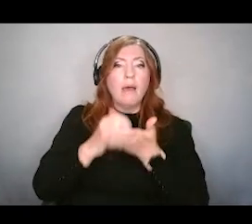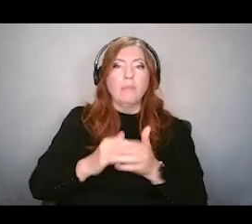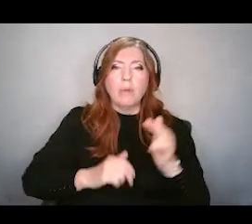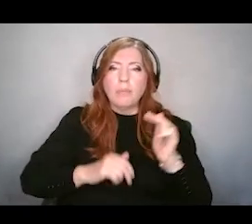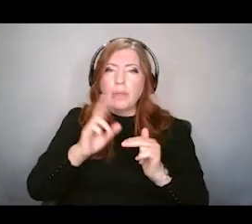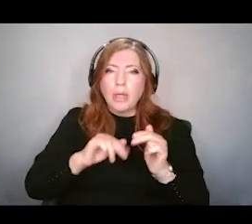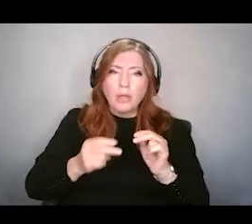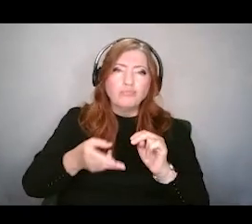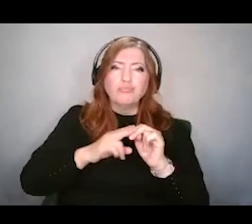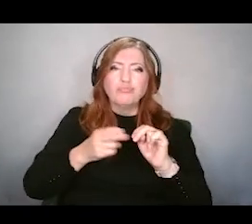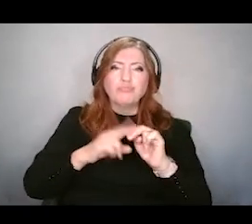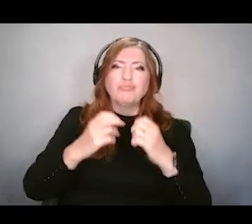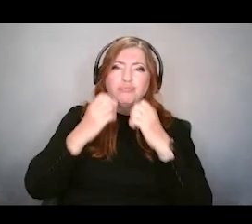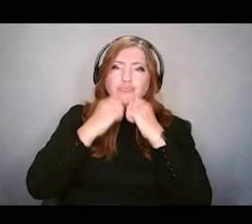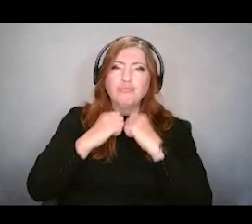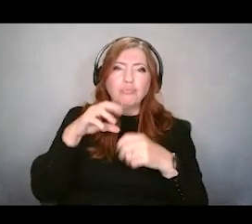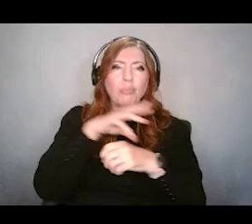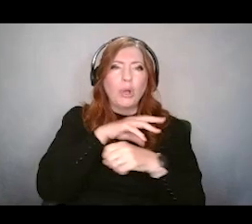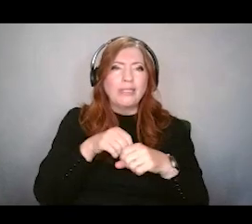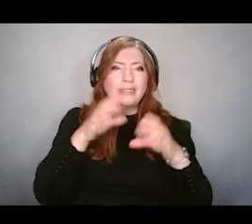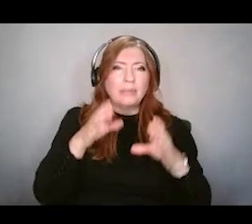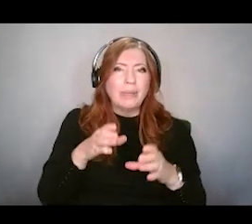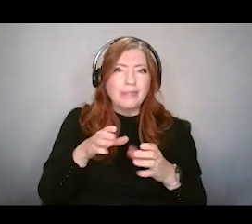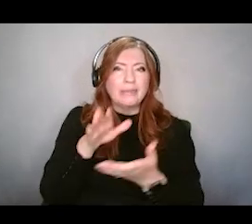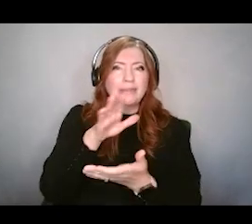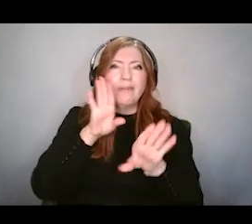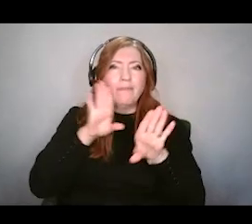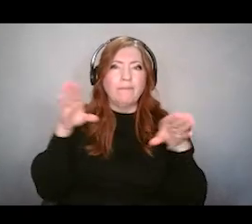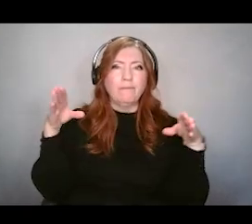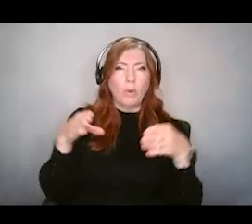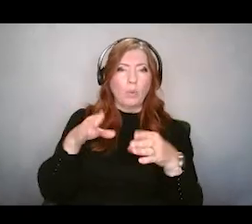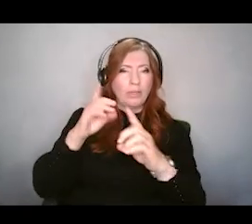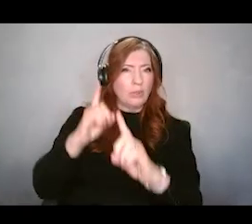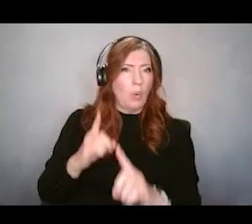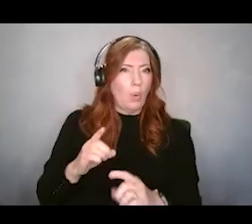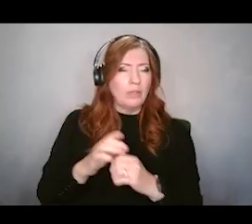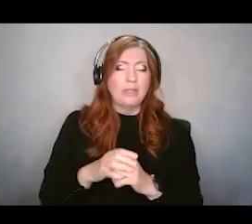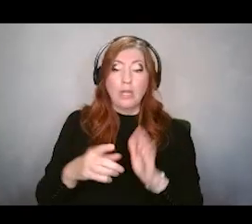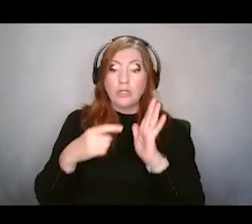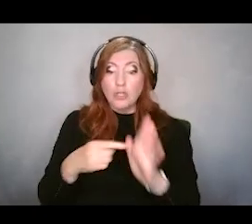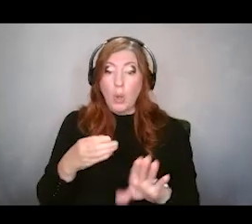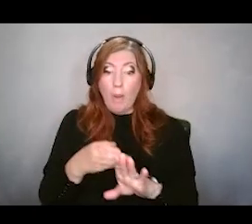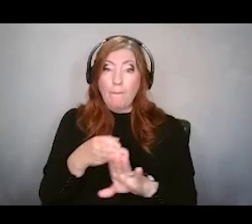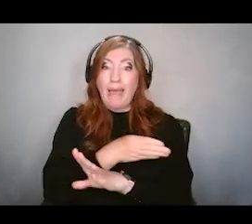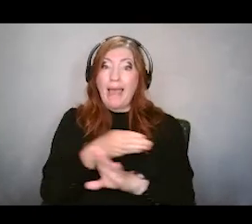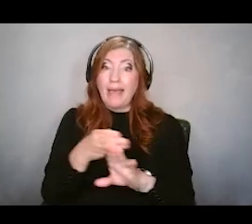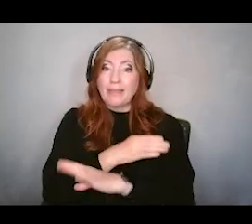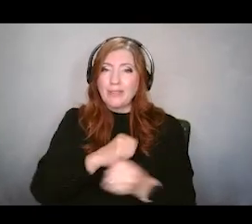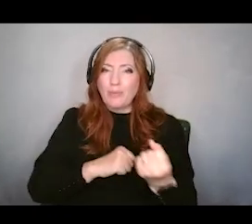participant-centered goals. It can show you past supports that worked, or didn’t,